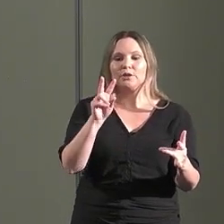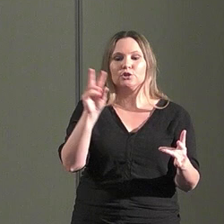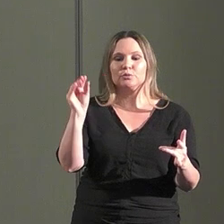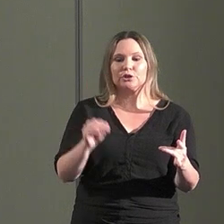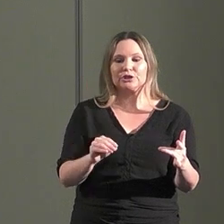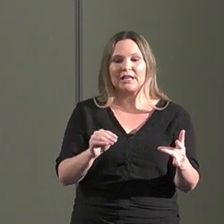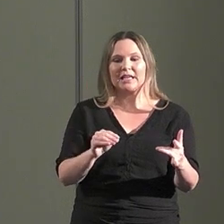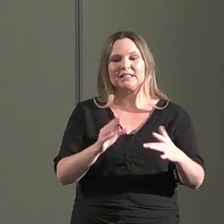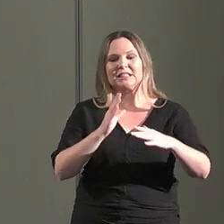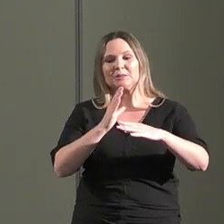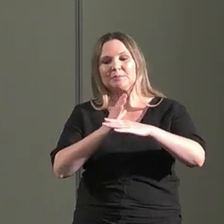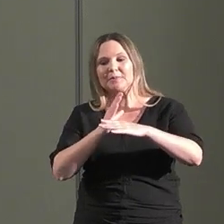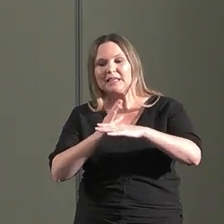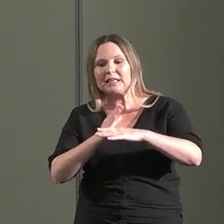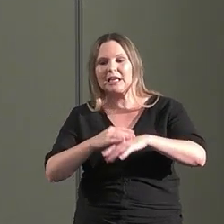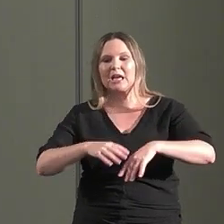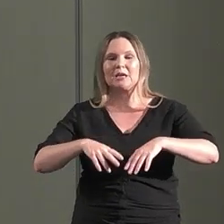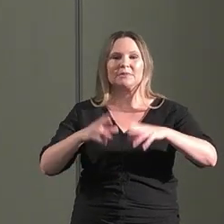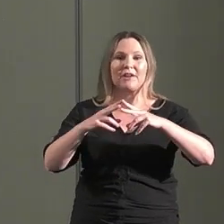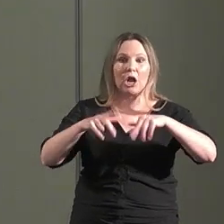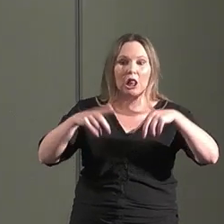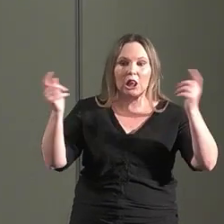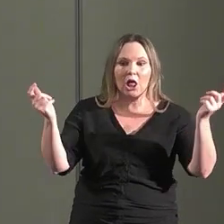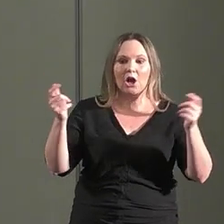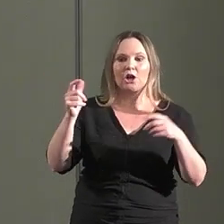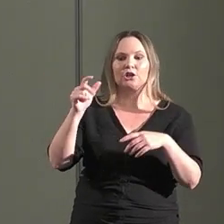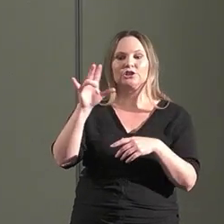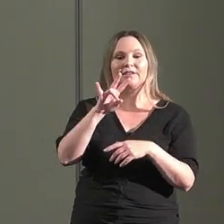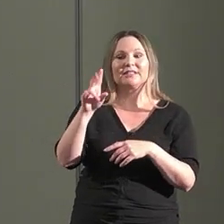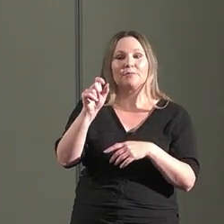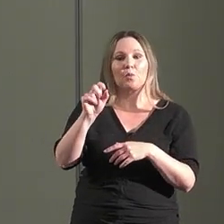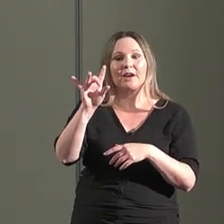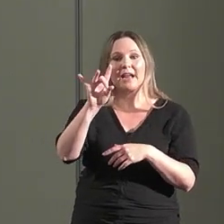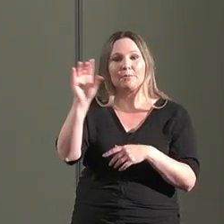to large 77.8%.